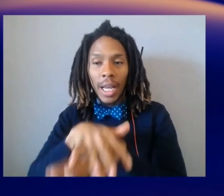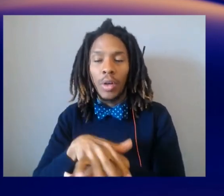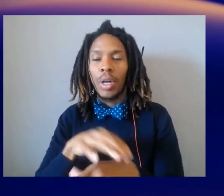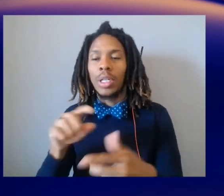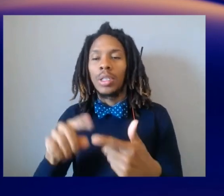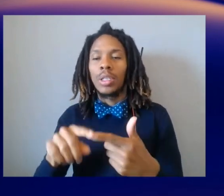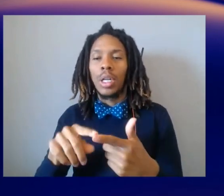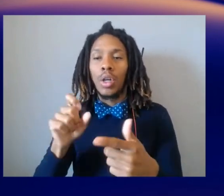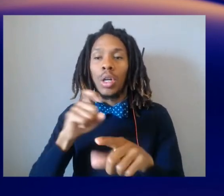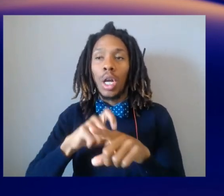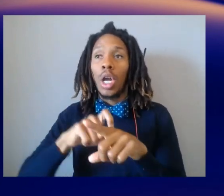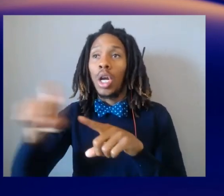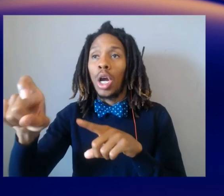to public phone networks.